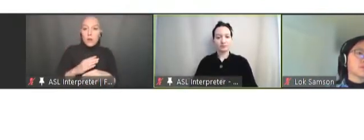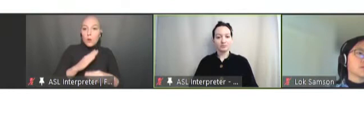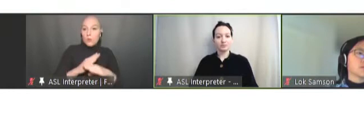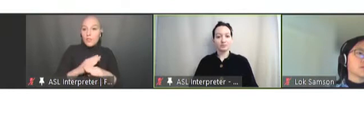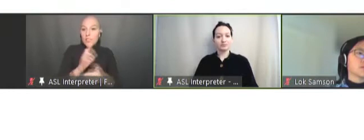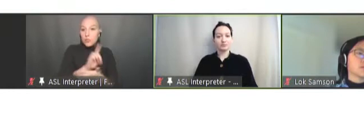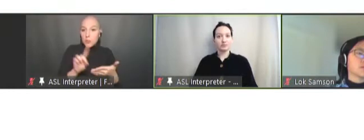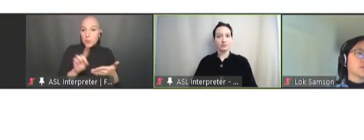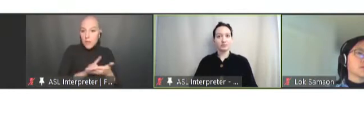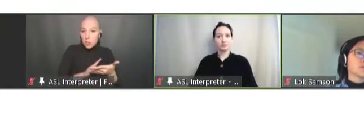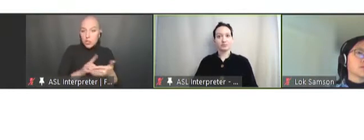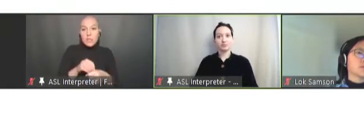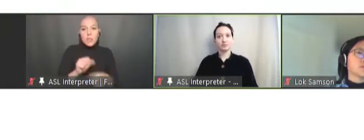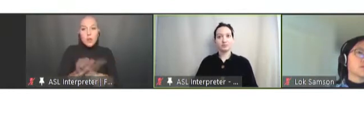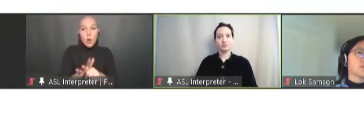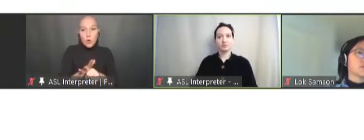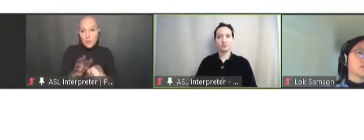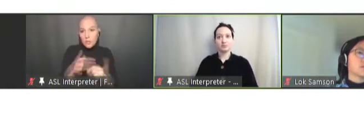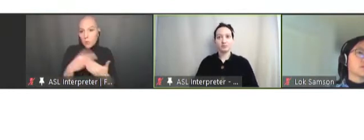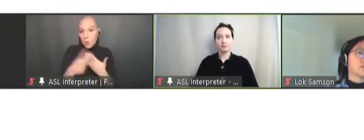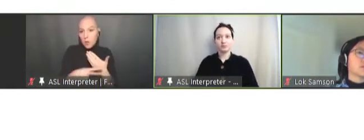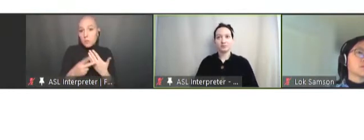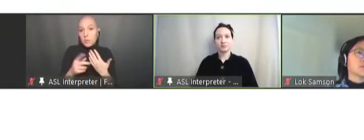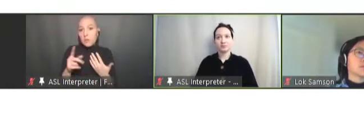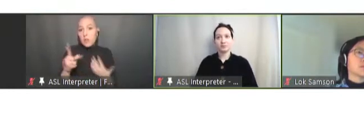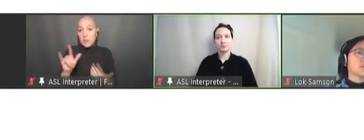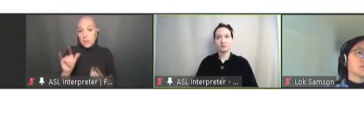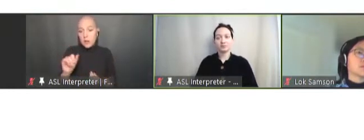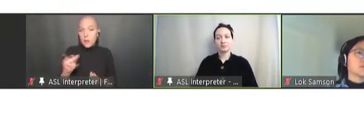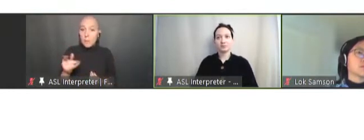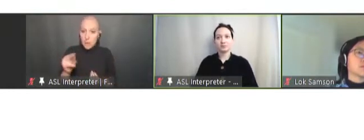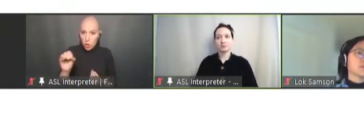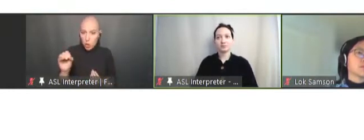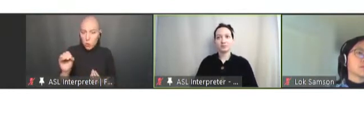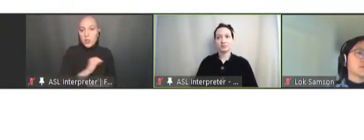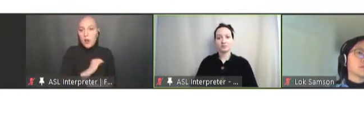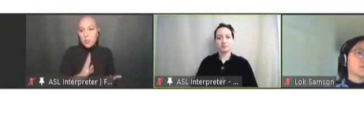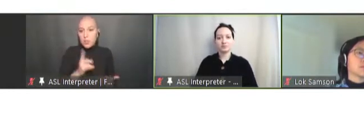We're going to hear from Lisa Pino, the Director of the Office of Civil Rights at HHS. She's going